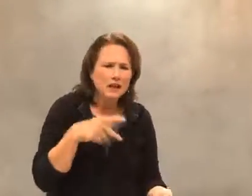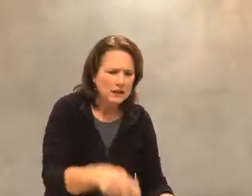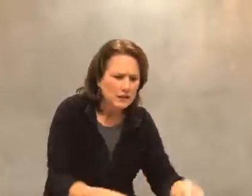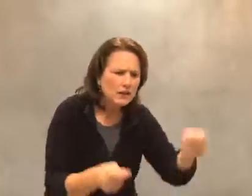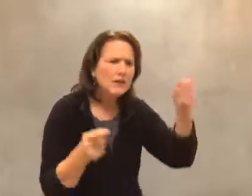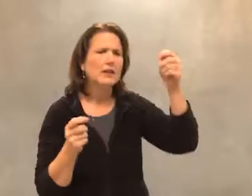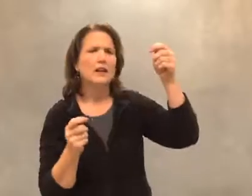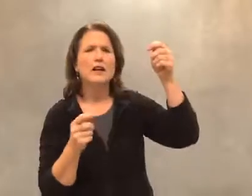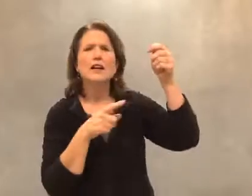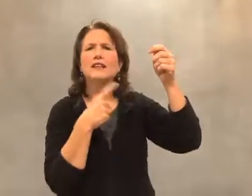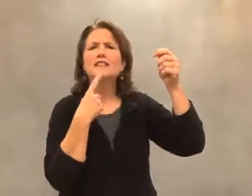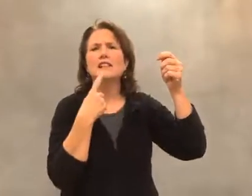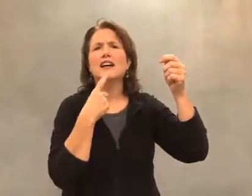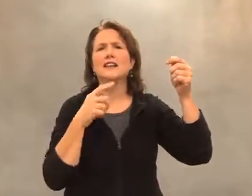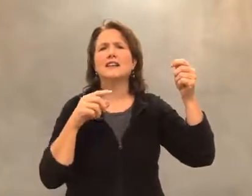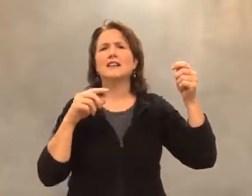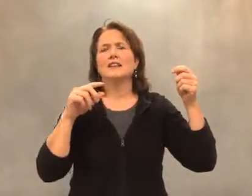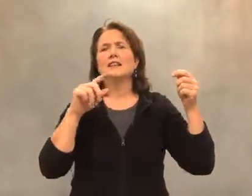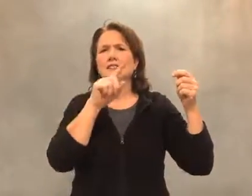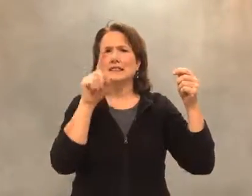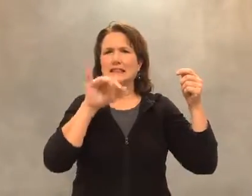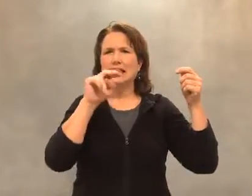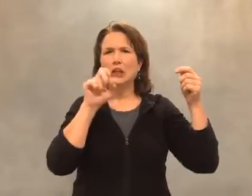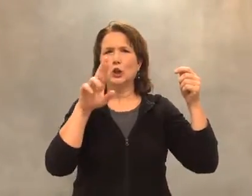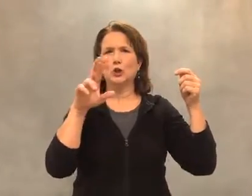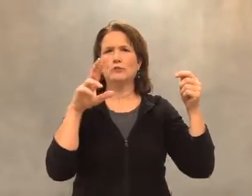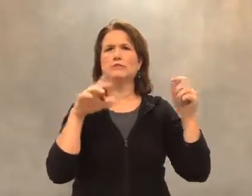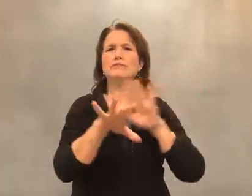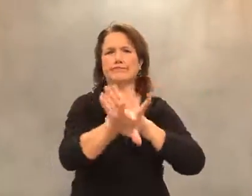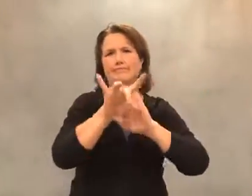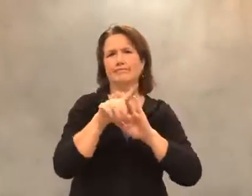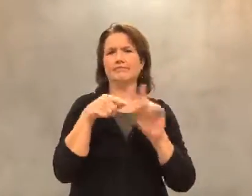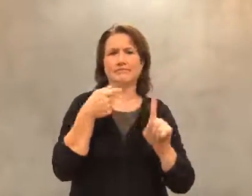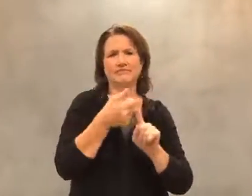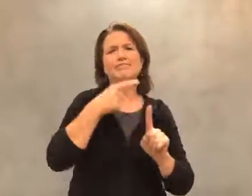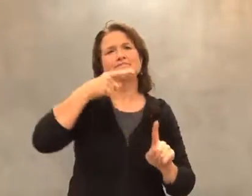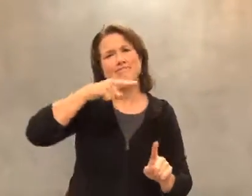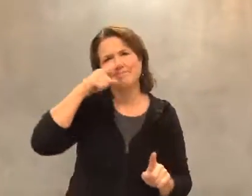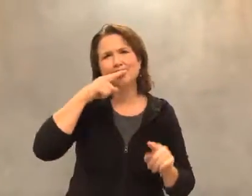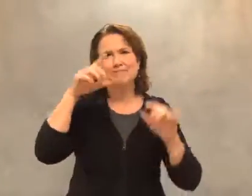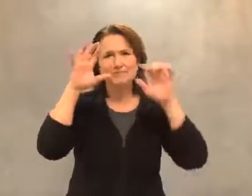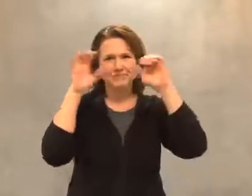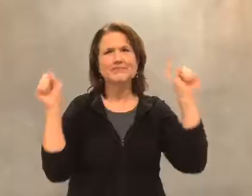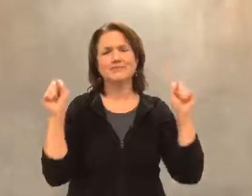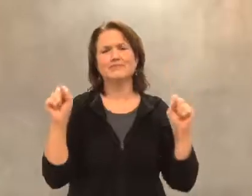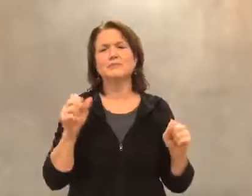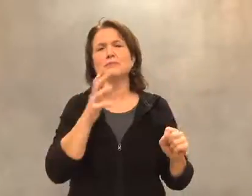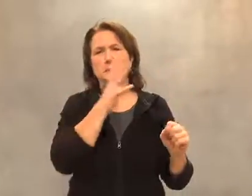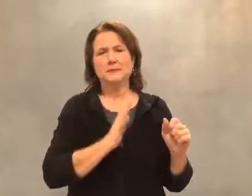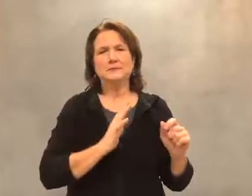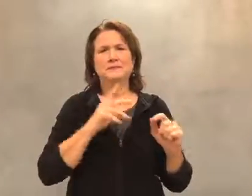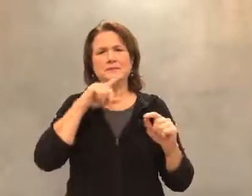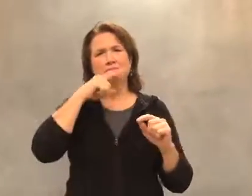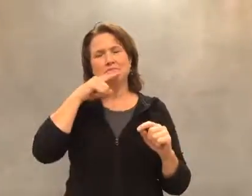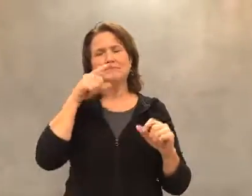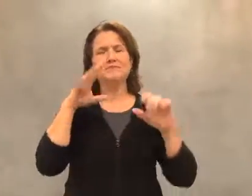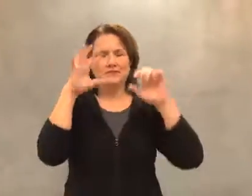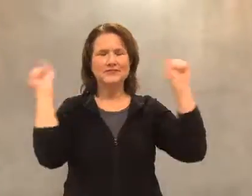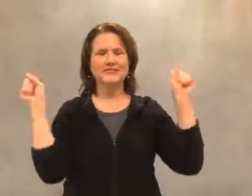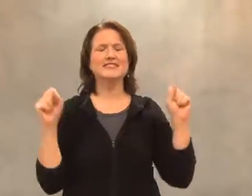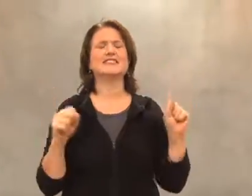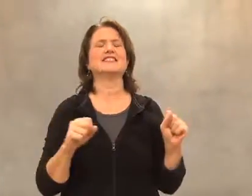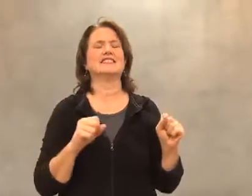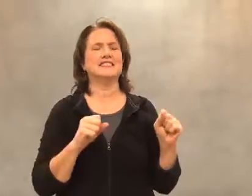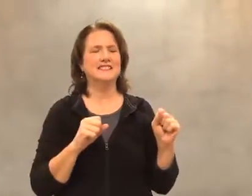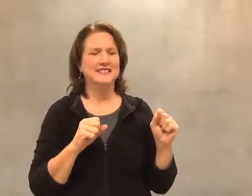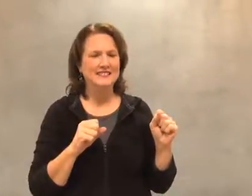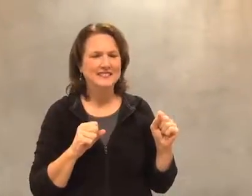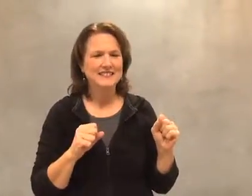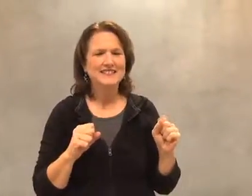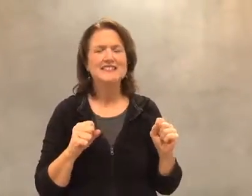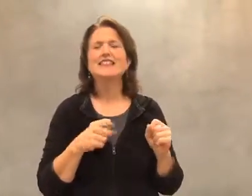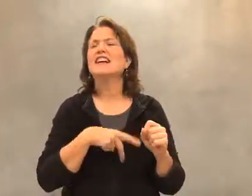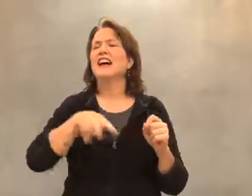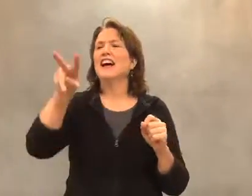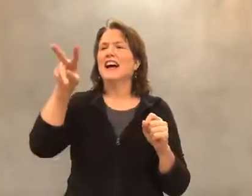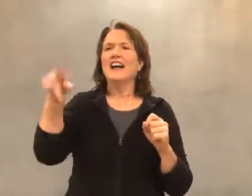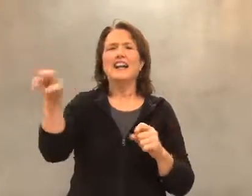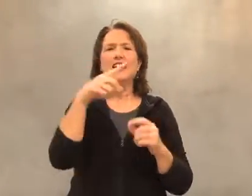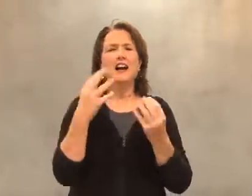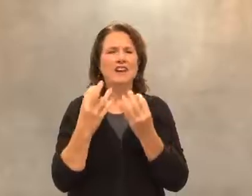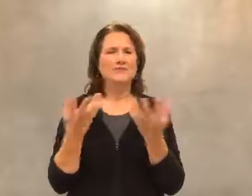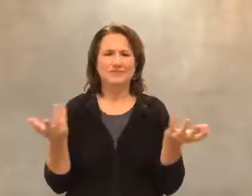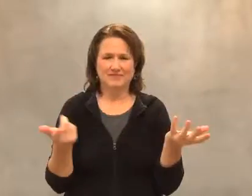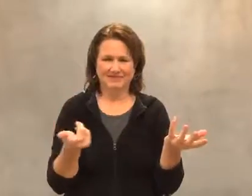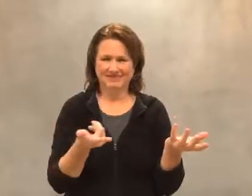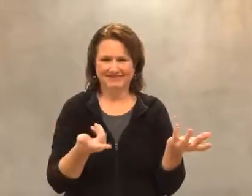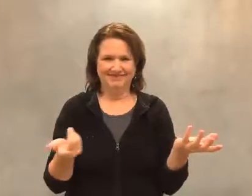It said a hearing woman, Zinger, had been selected to be president.